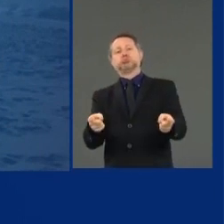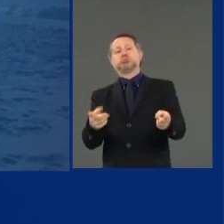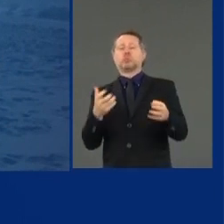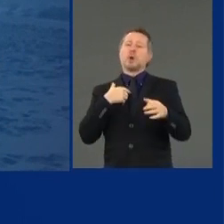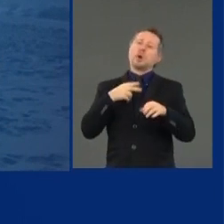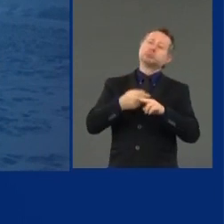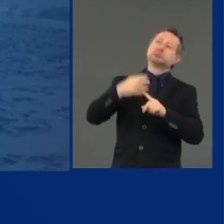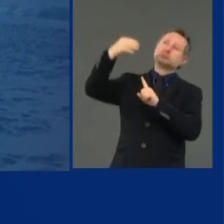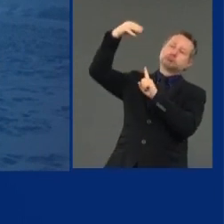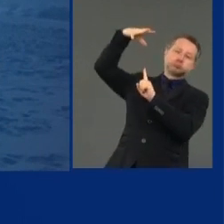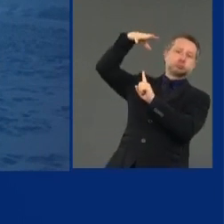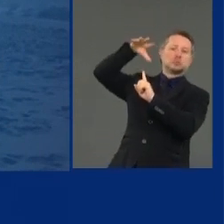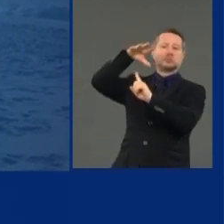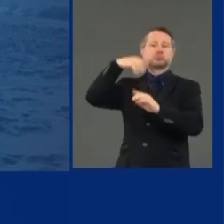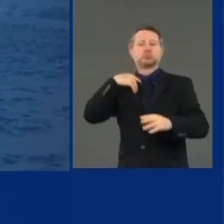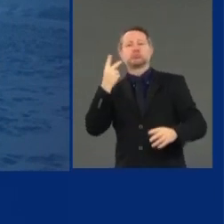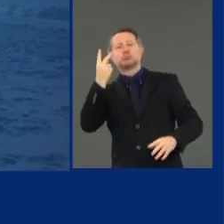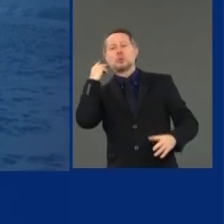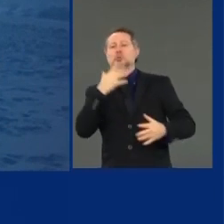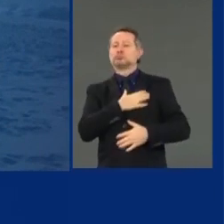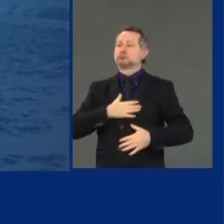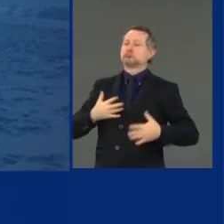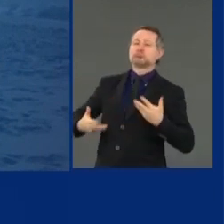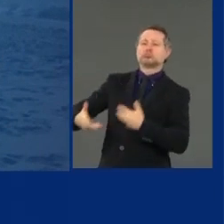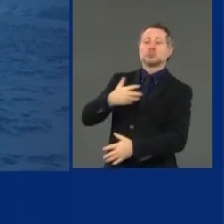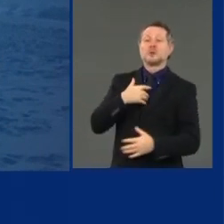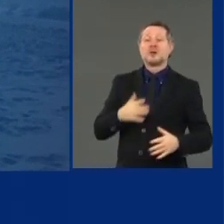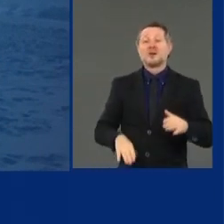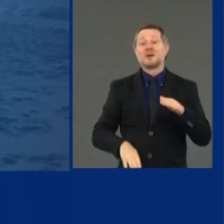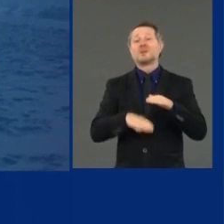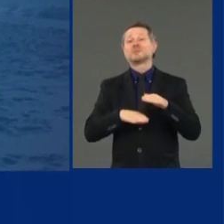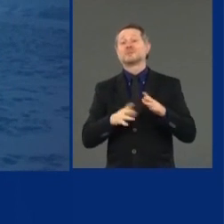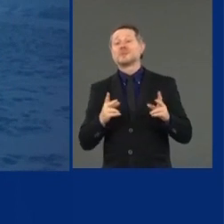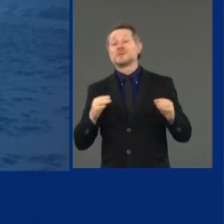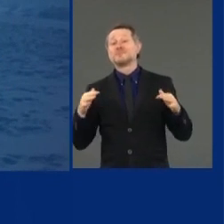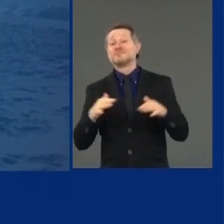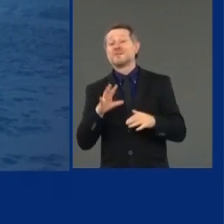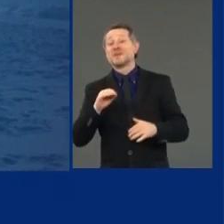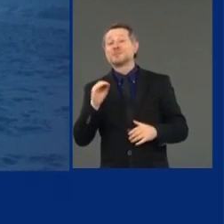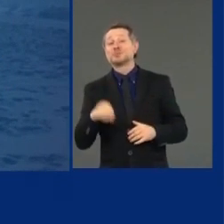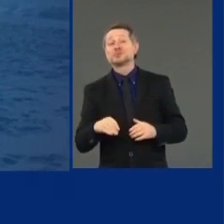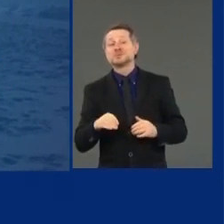IT'S MEMORIAL DAY WEEKEND,